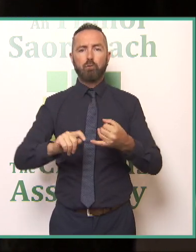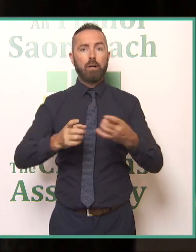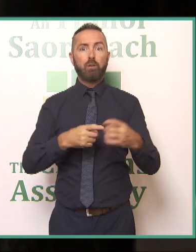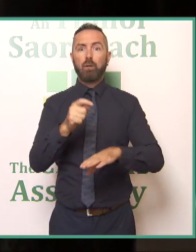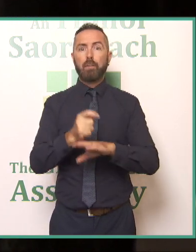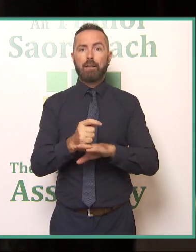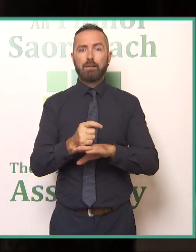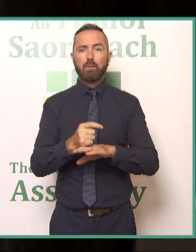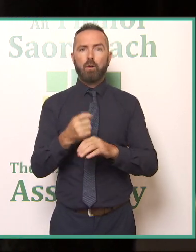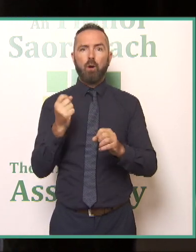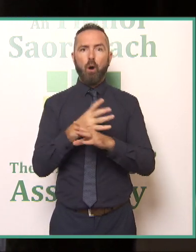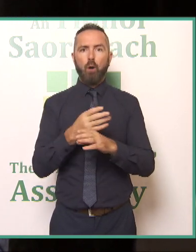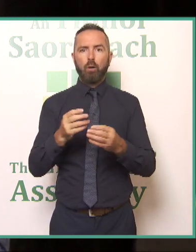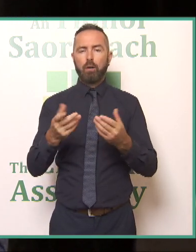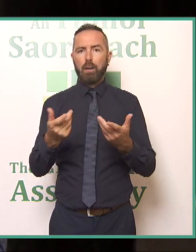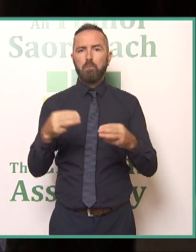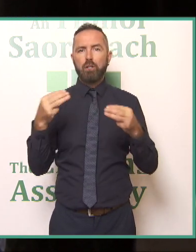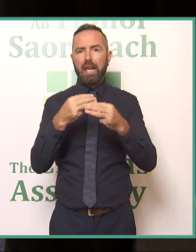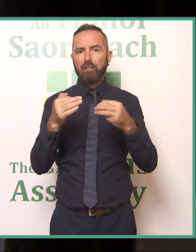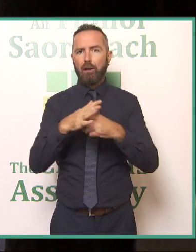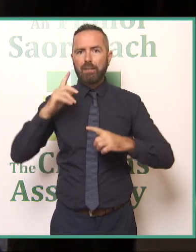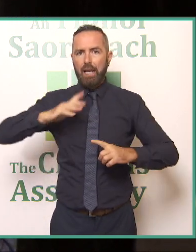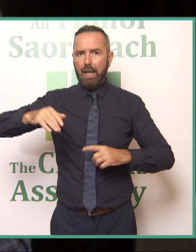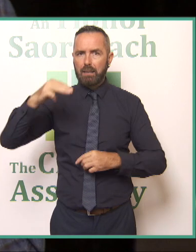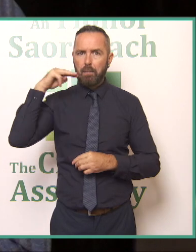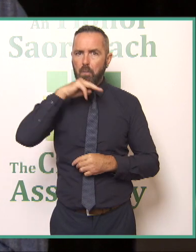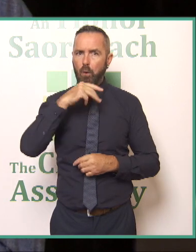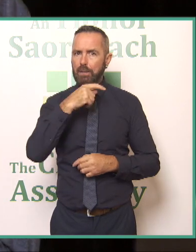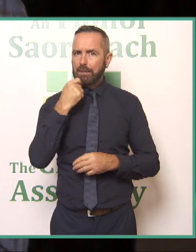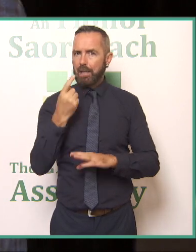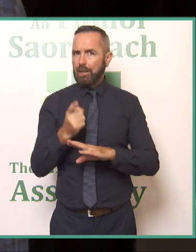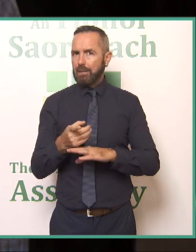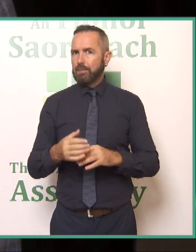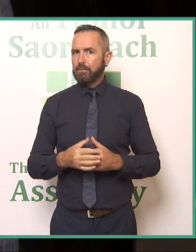as custodians of the landline that's important to get that pie into grass so I might be foreign